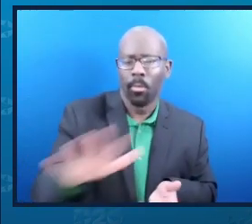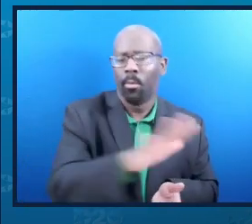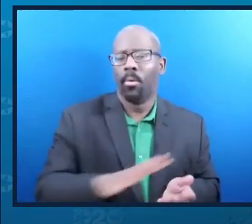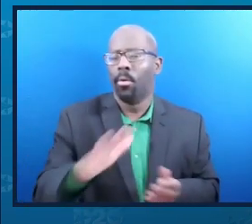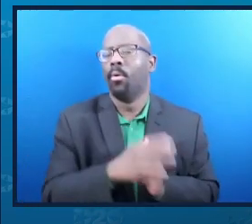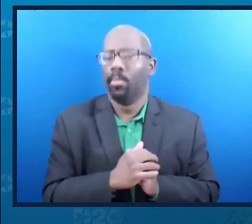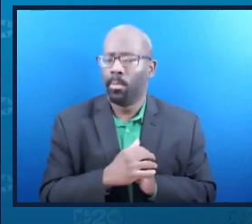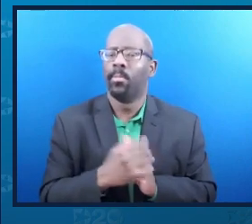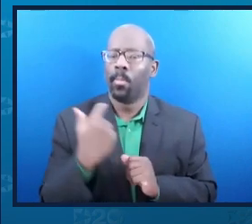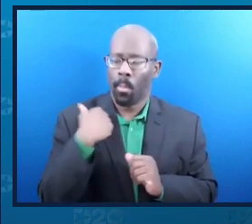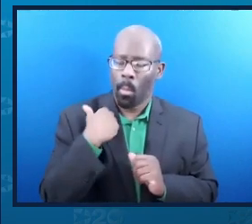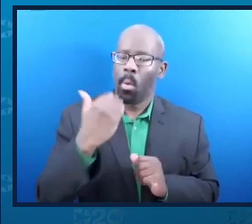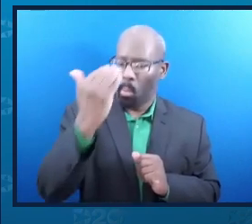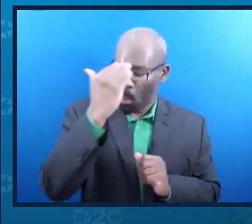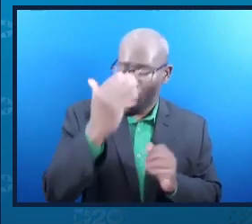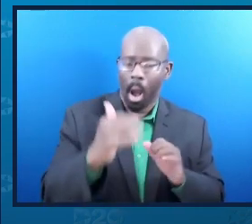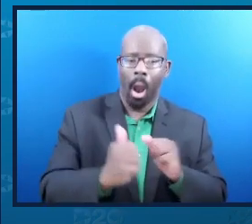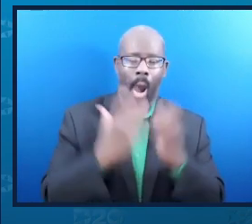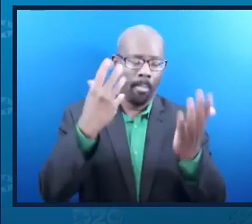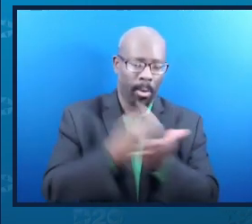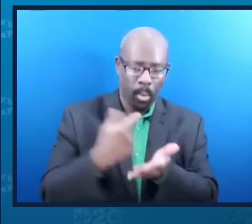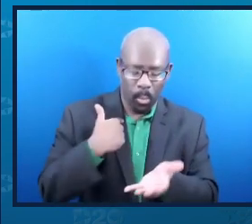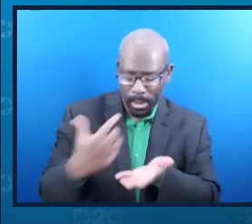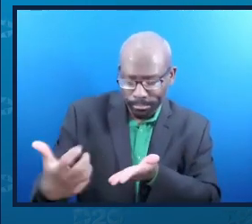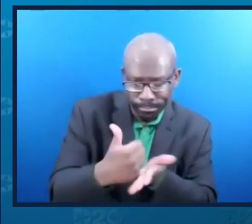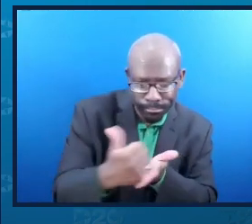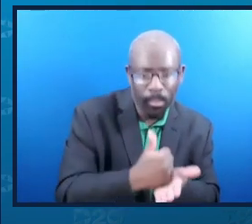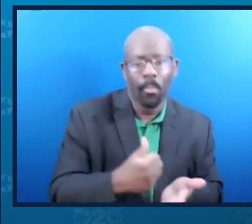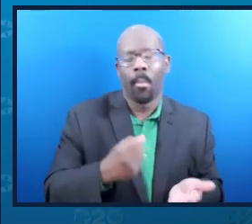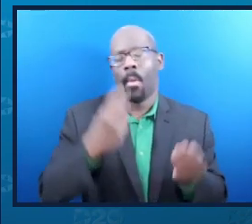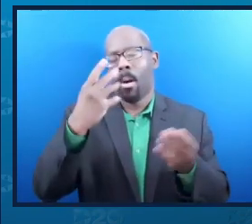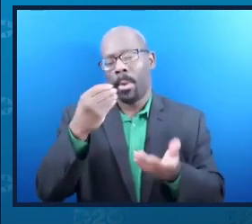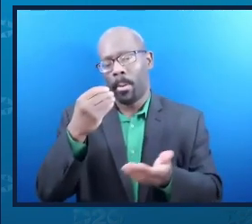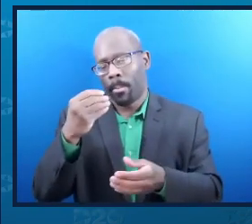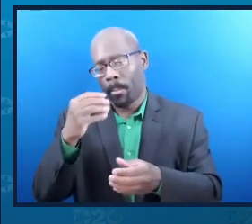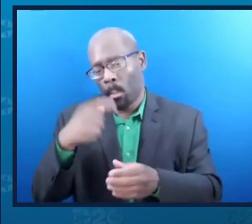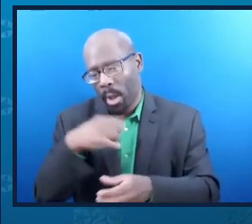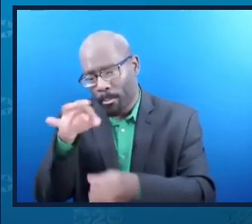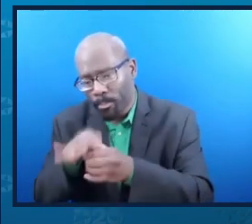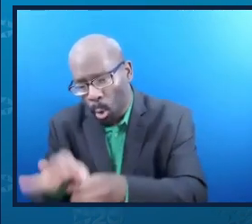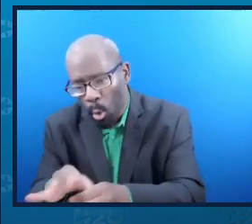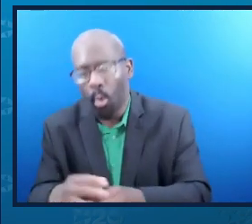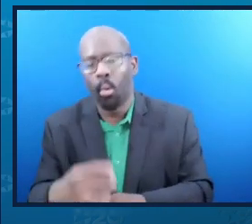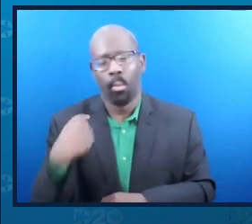LOVE, HOW MUCH MONEY WE HAVE, OR WHO WE VOTED FOR.